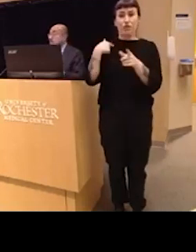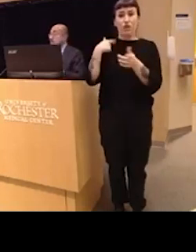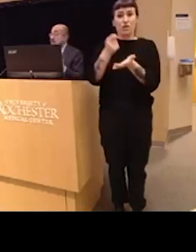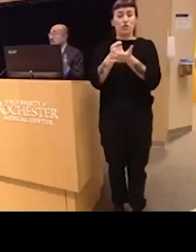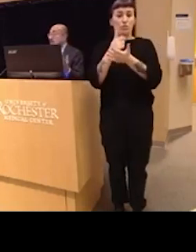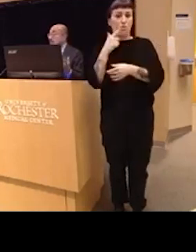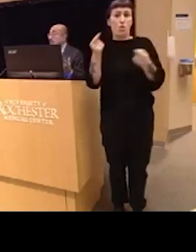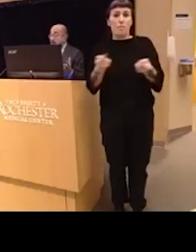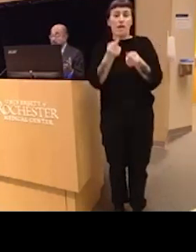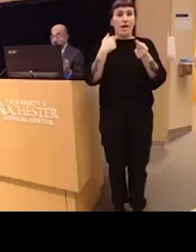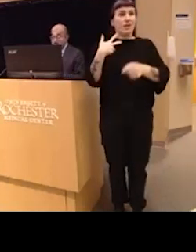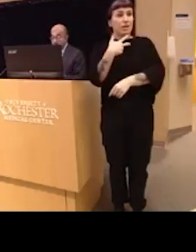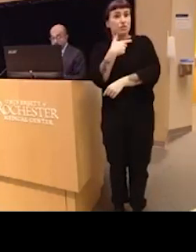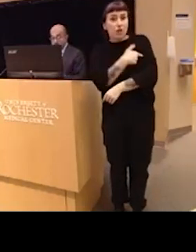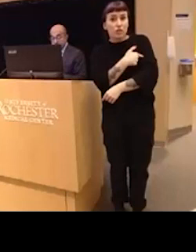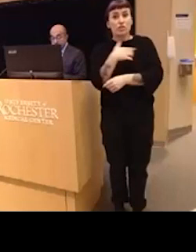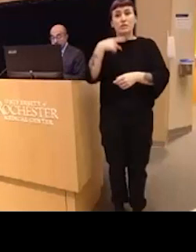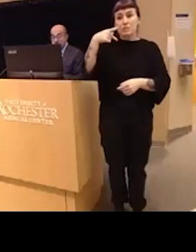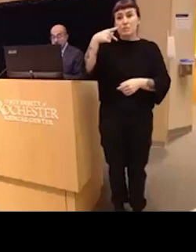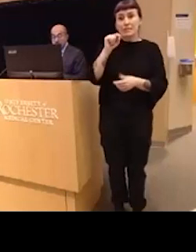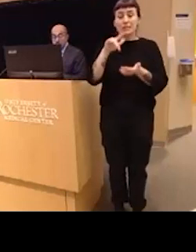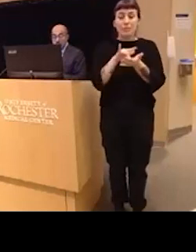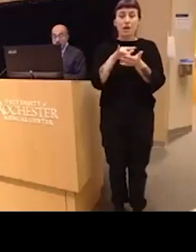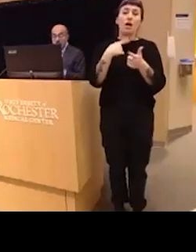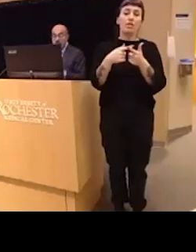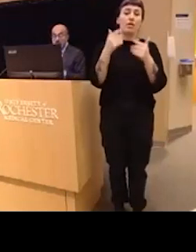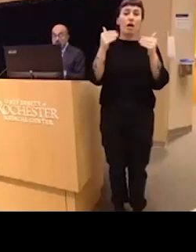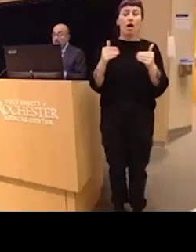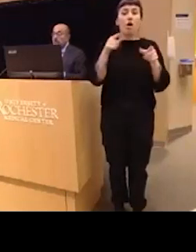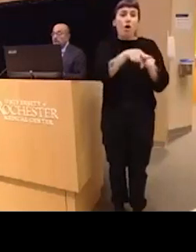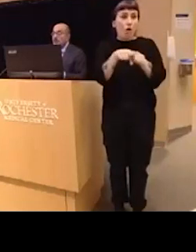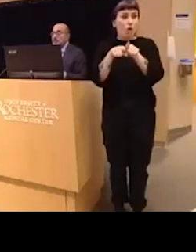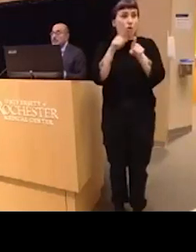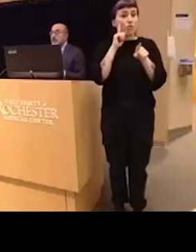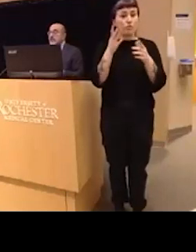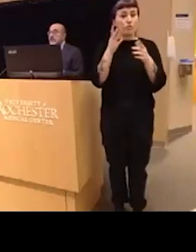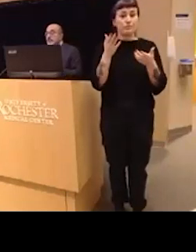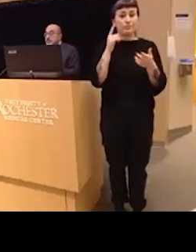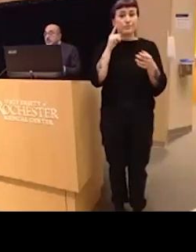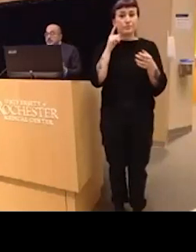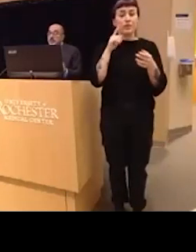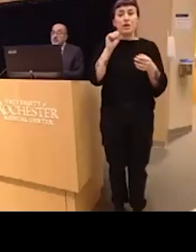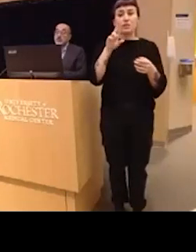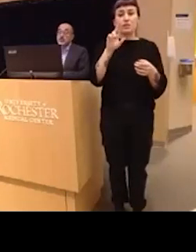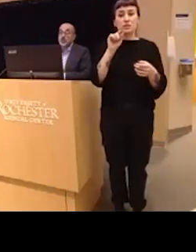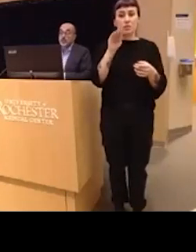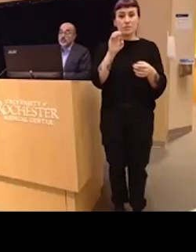PT and and meds then of course you also have the prominent um substitute rate of subance disorders